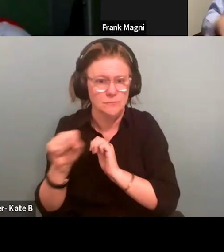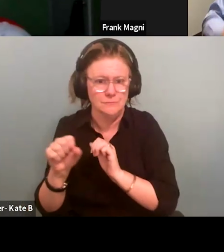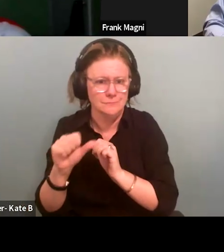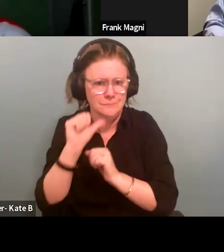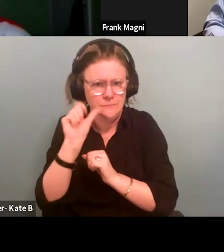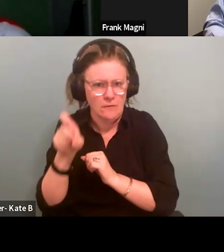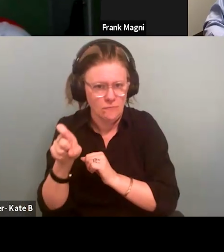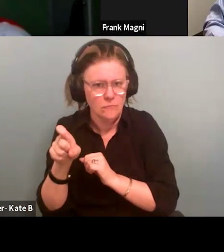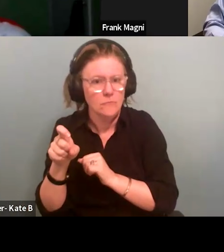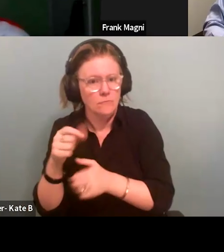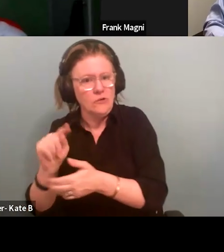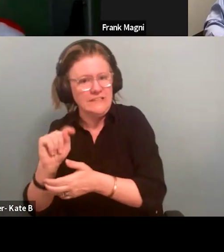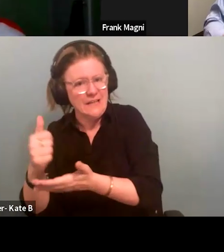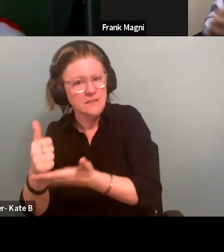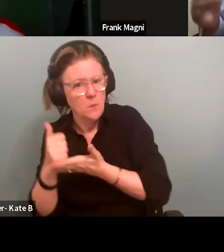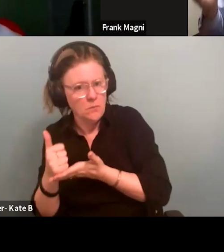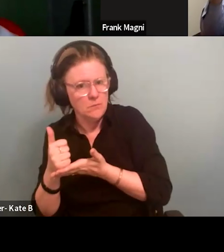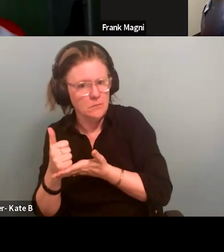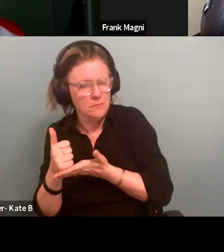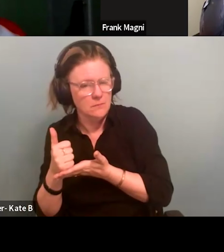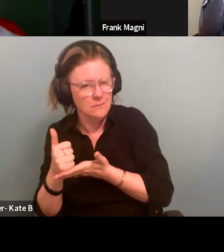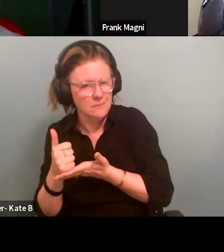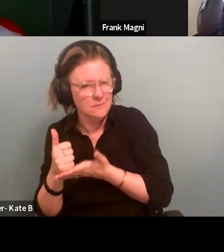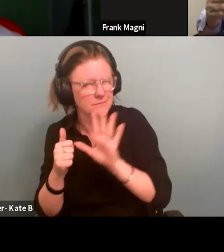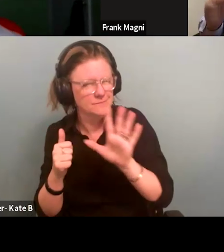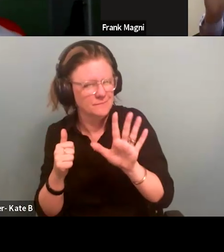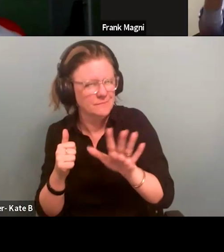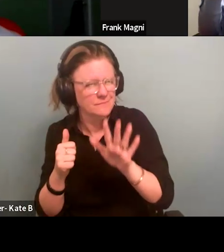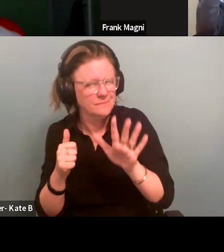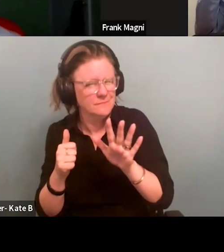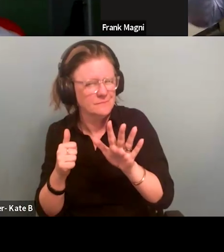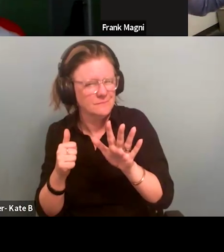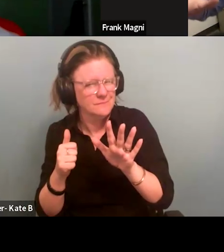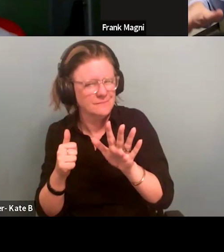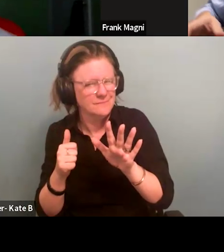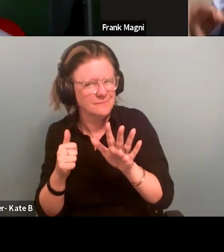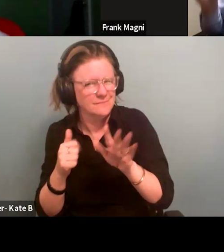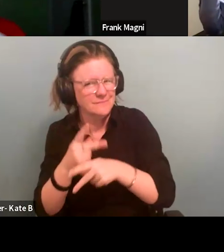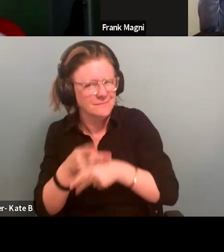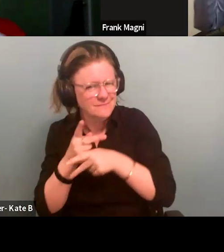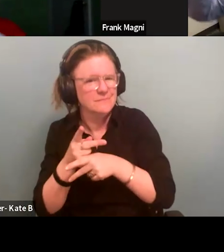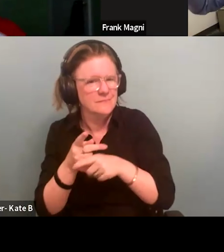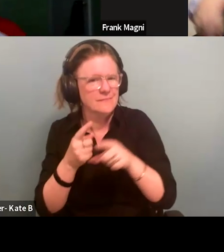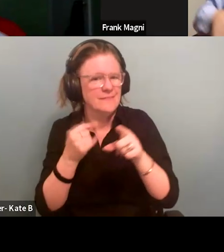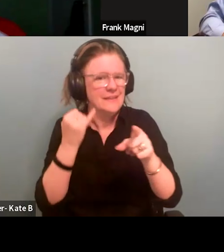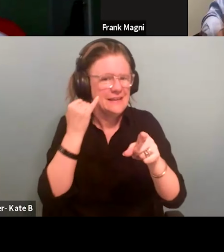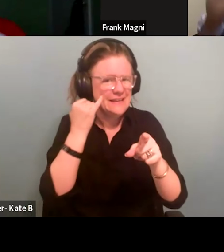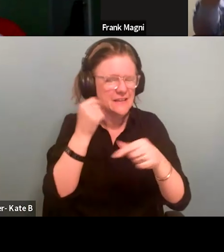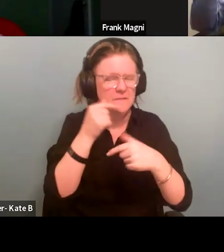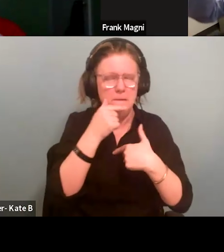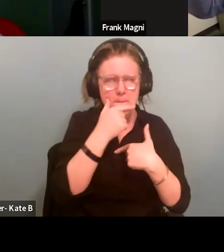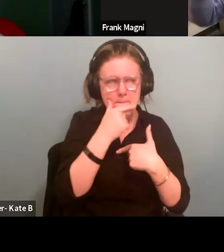in order to get that help. So just knowing as you're throwing that football, that Social Security number, just knowing